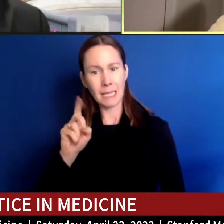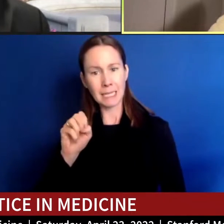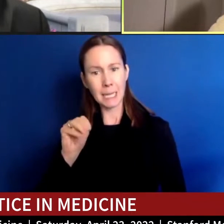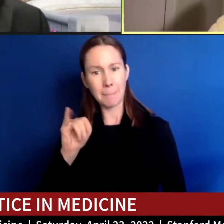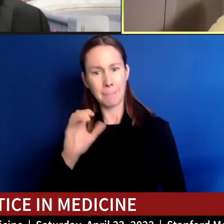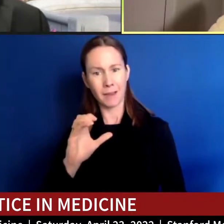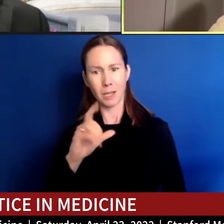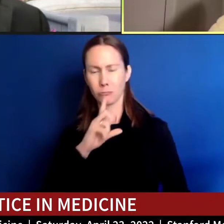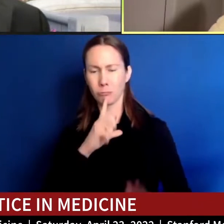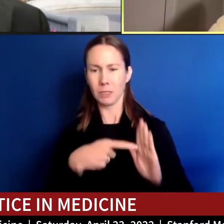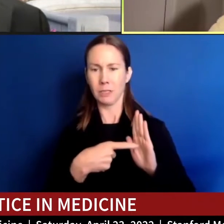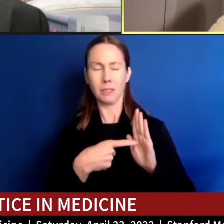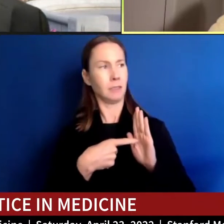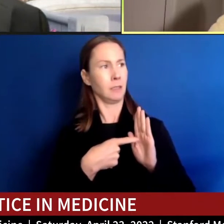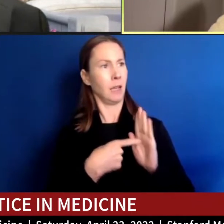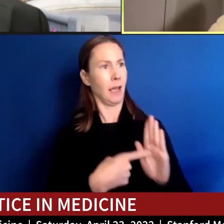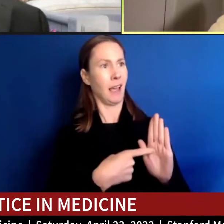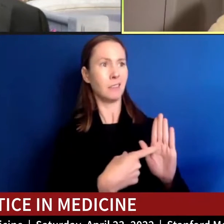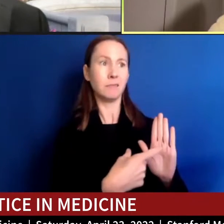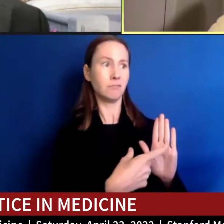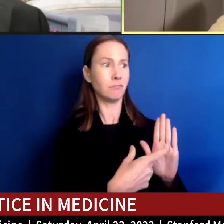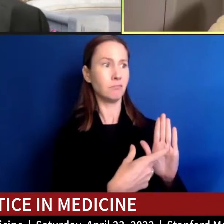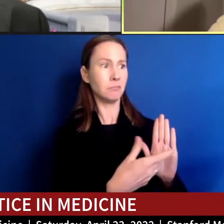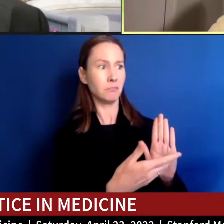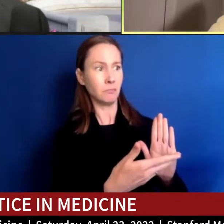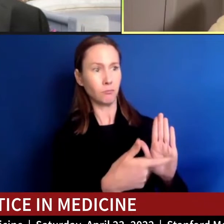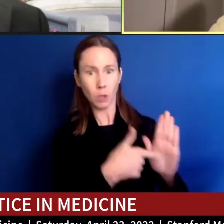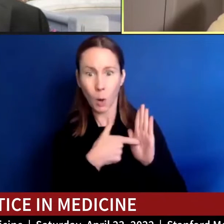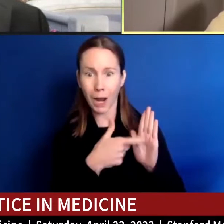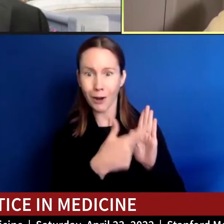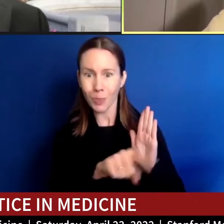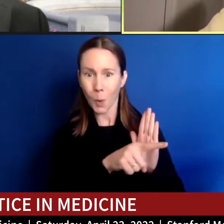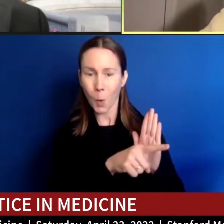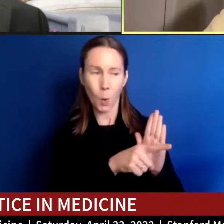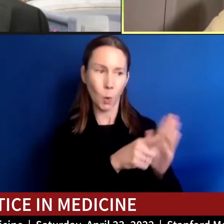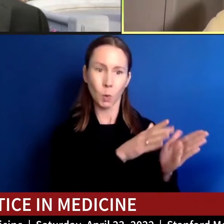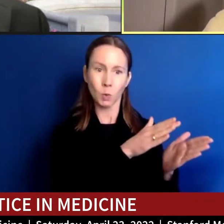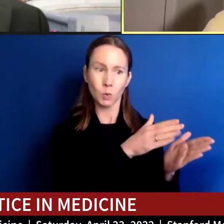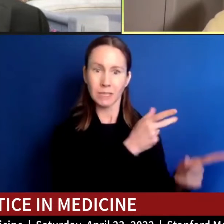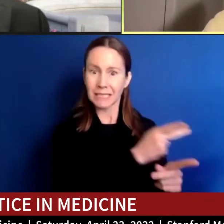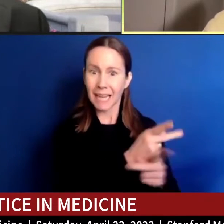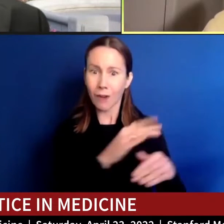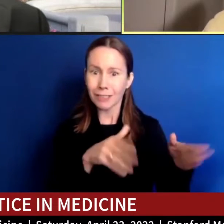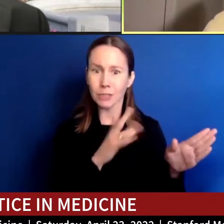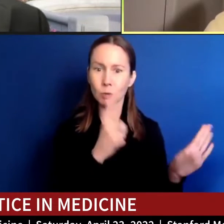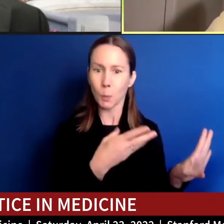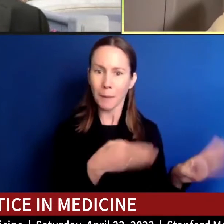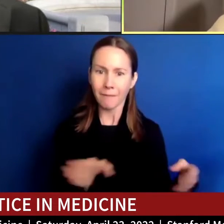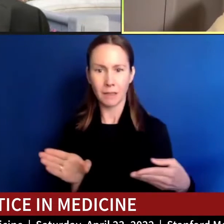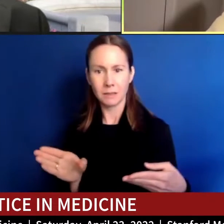to pivot. And there was the money, right? There wasn't the political will. You know, somebody